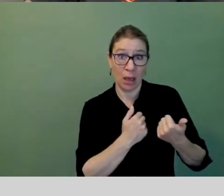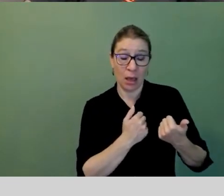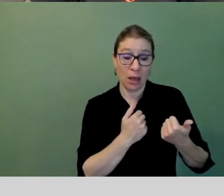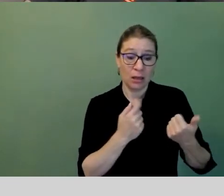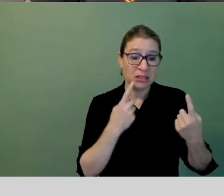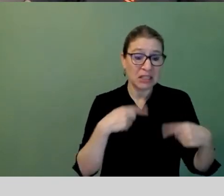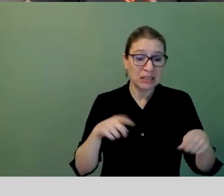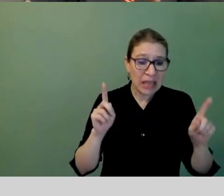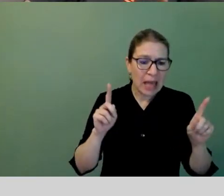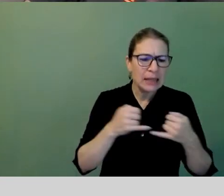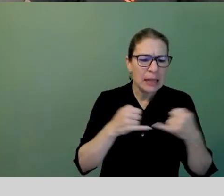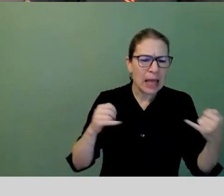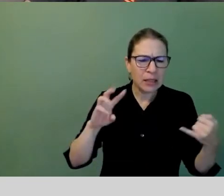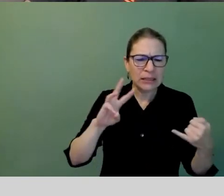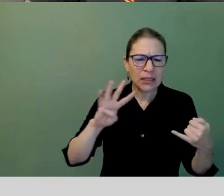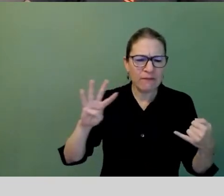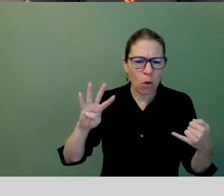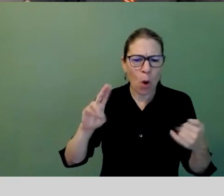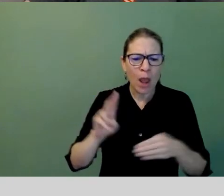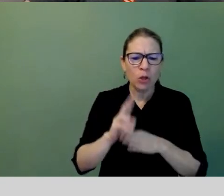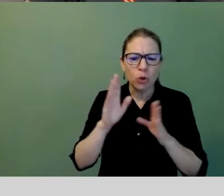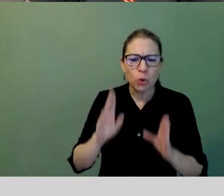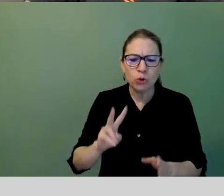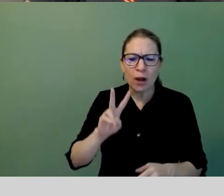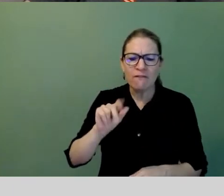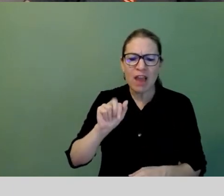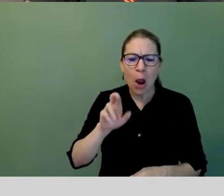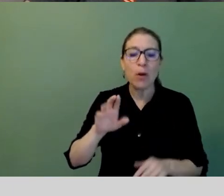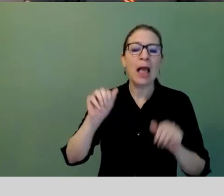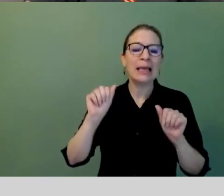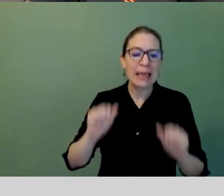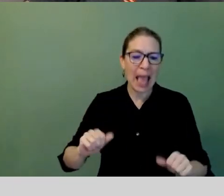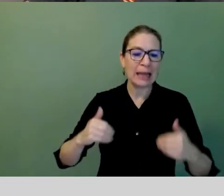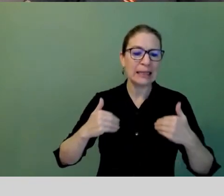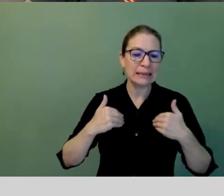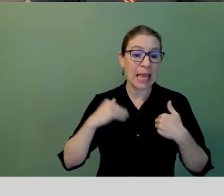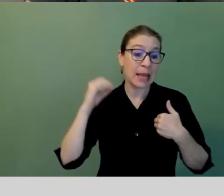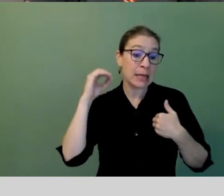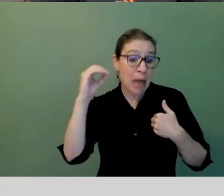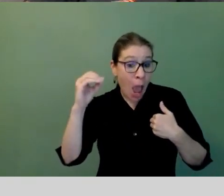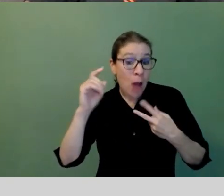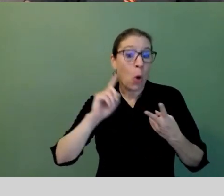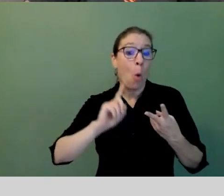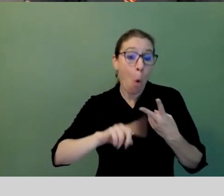So it says like at line number 64, the user variable can contain none or a user.